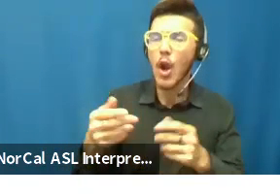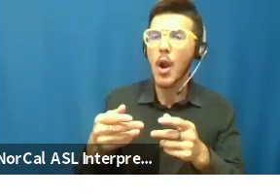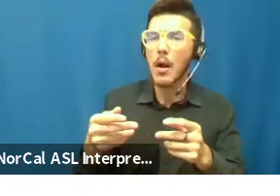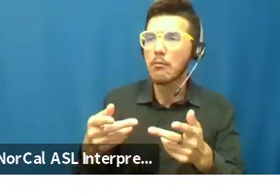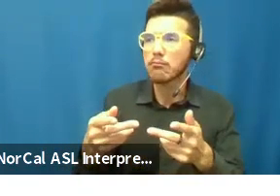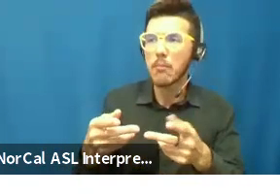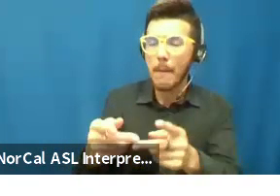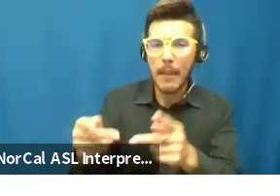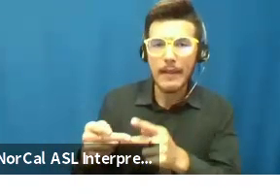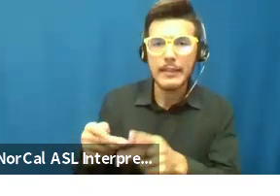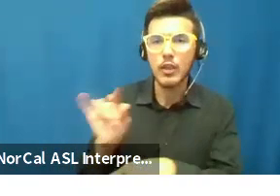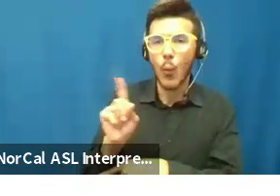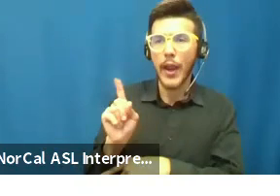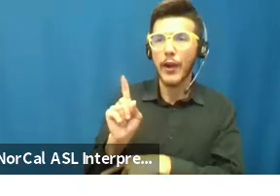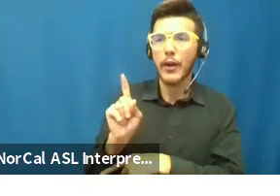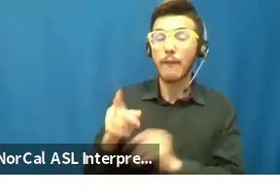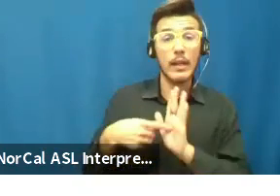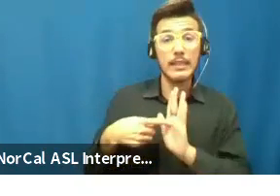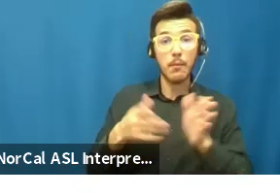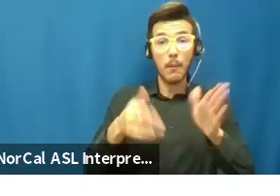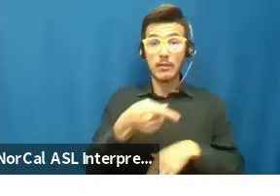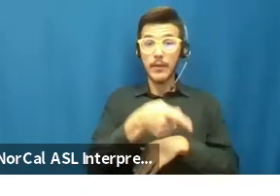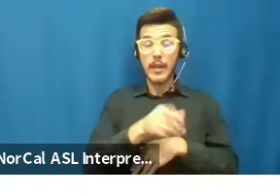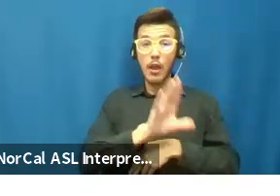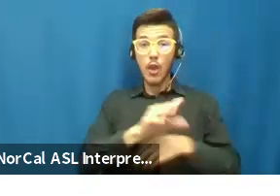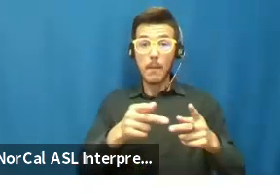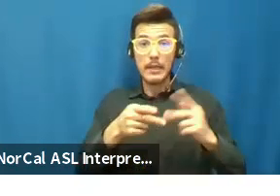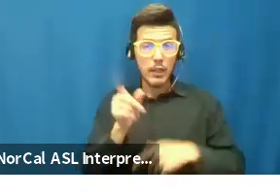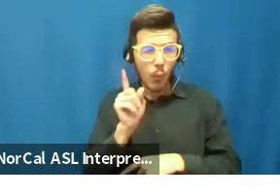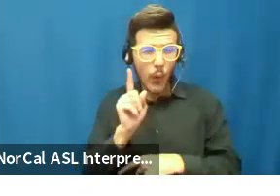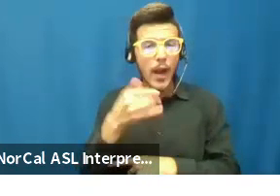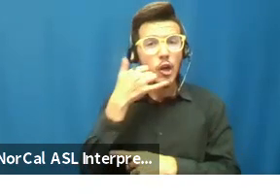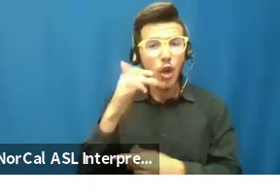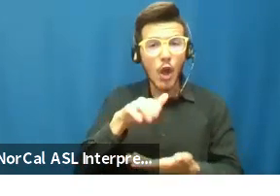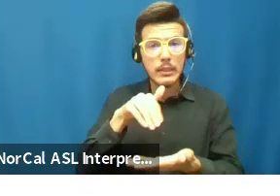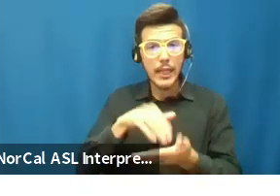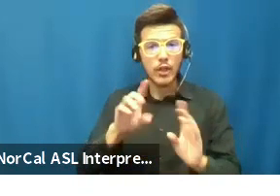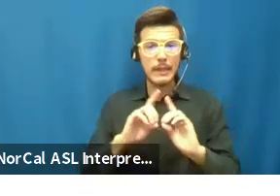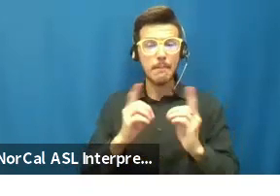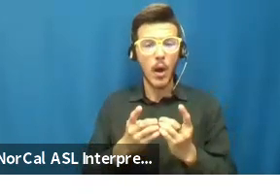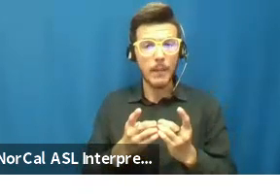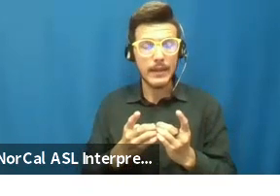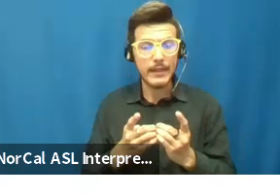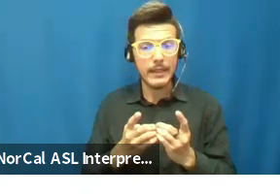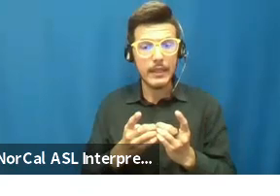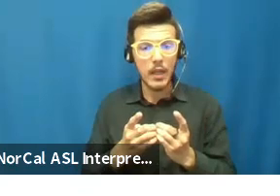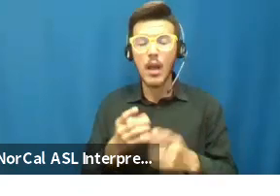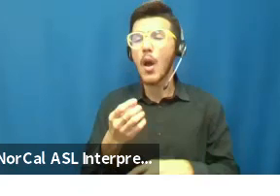was their position was located within the call center department or facilities, continuity,